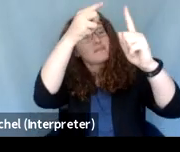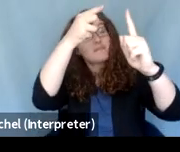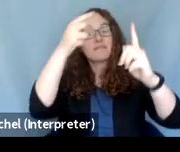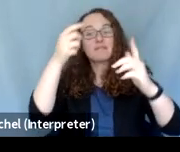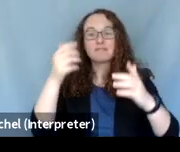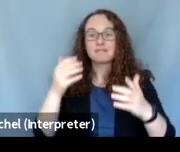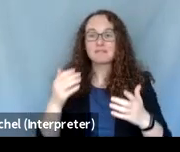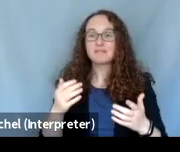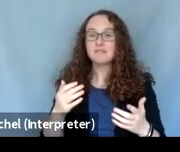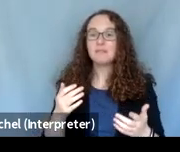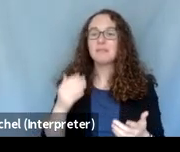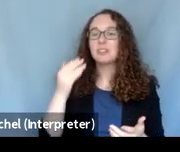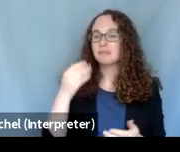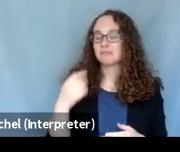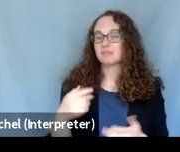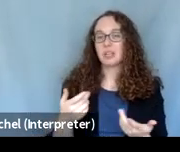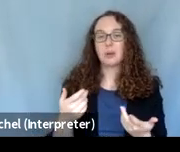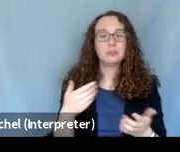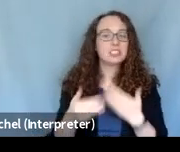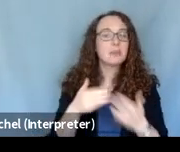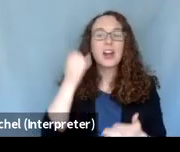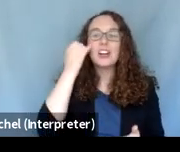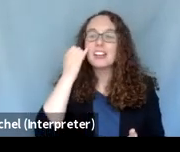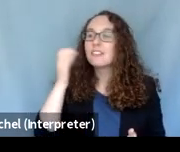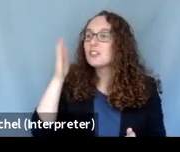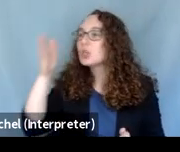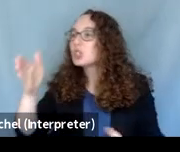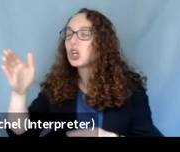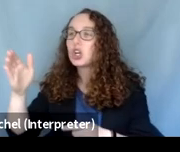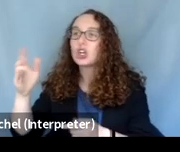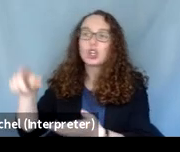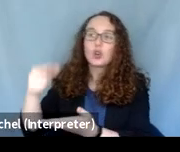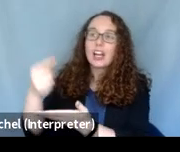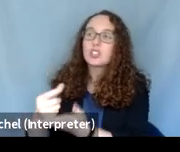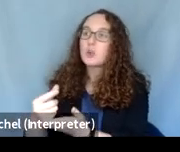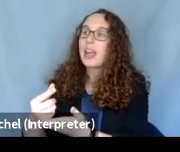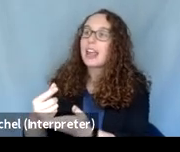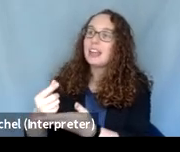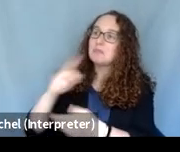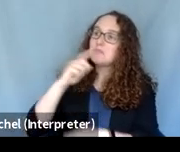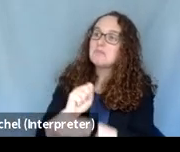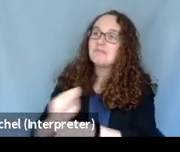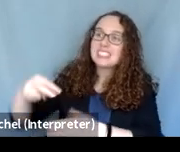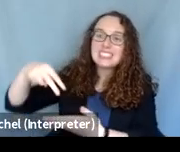actually physically at Selland arena or maybe even